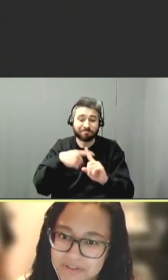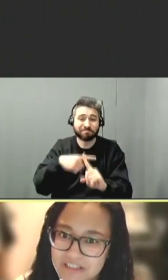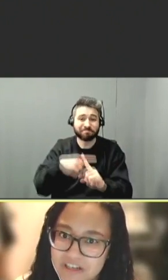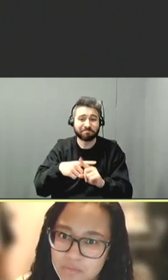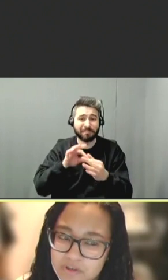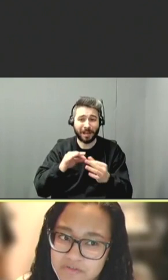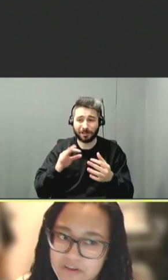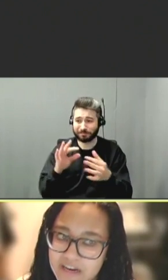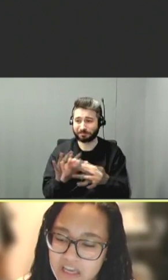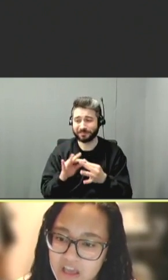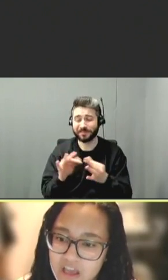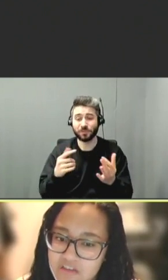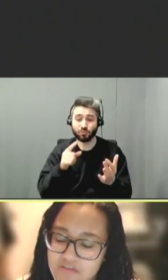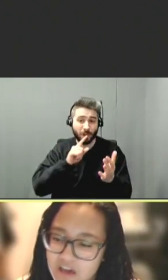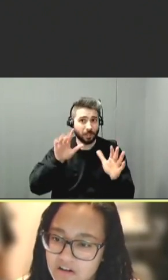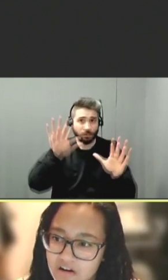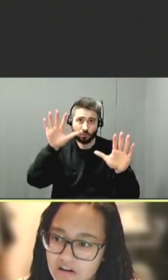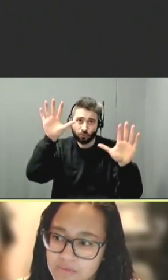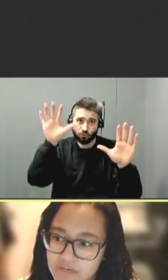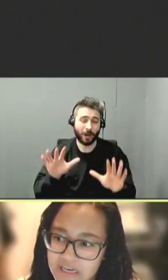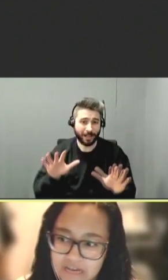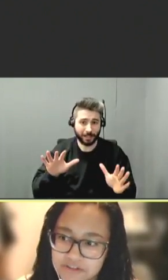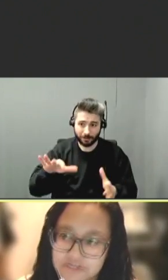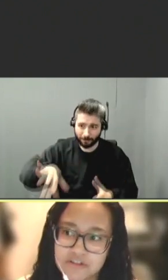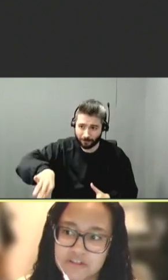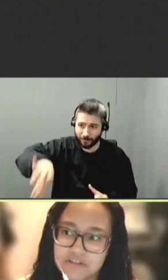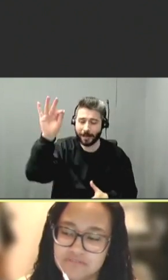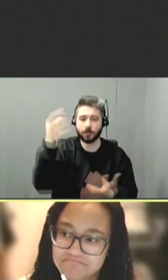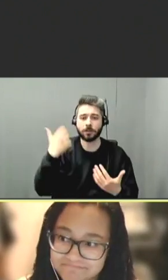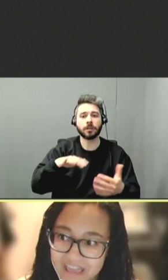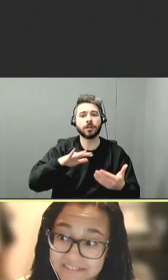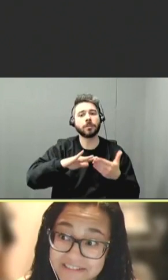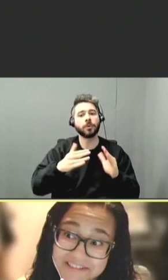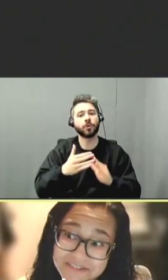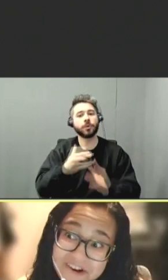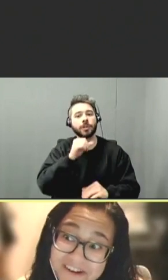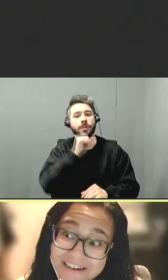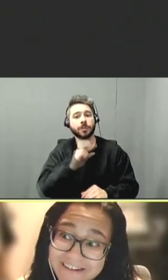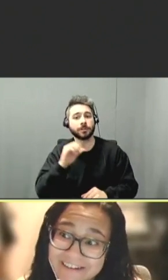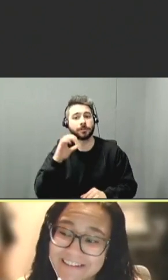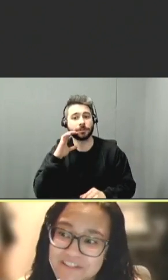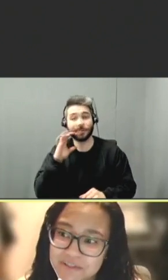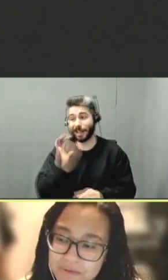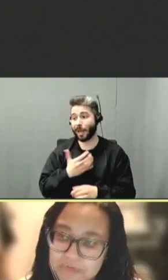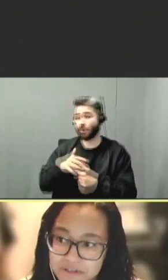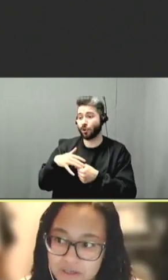really a wonderful finding. That our community elders are, at least in our area, doing pretty